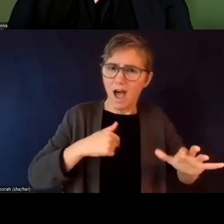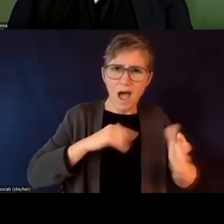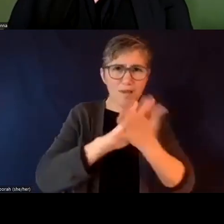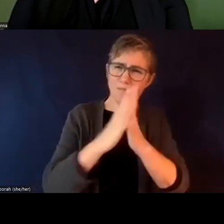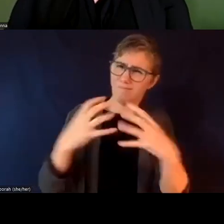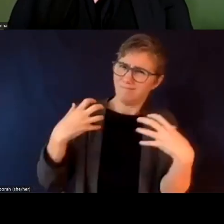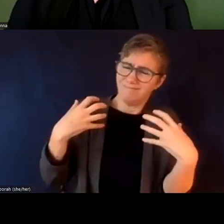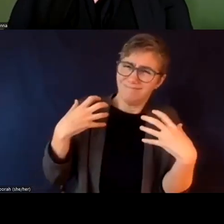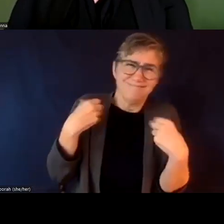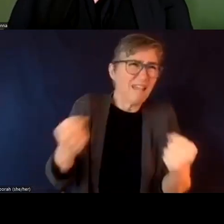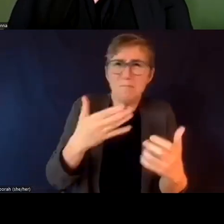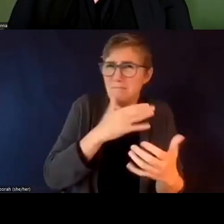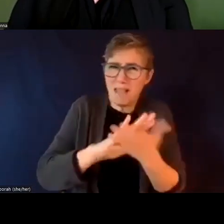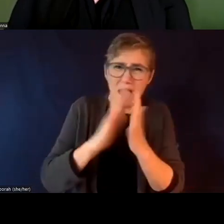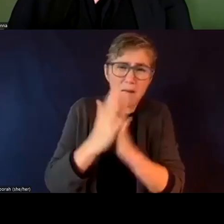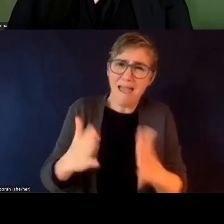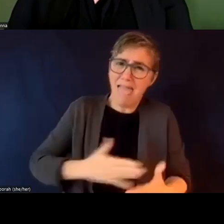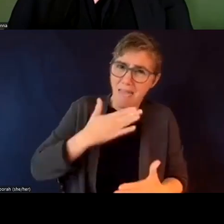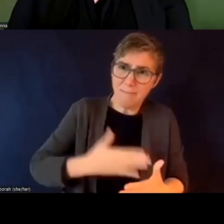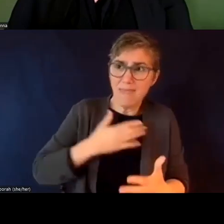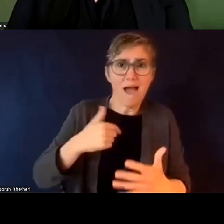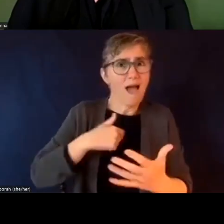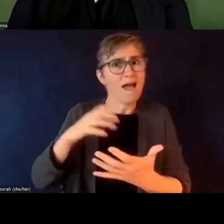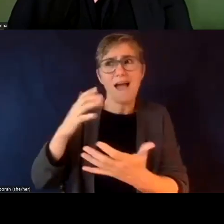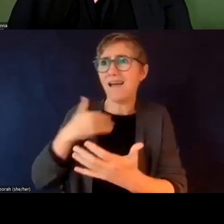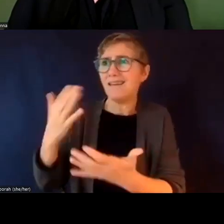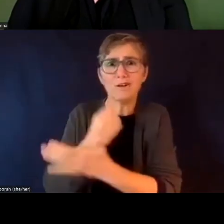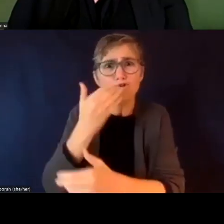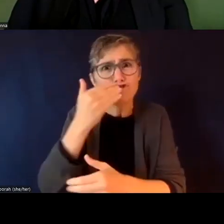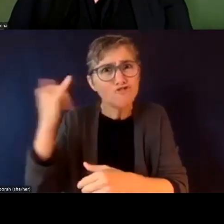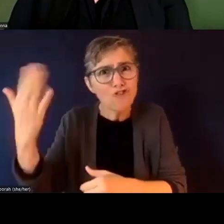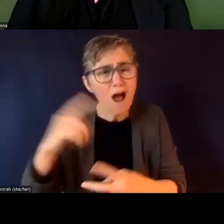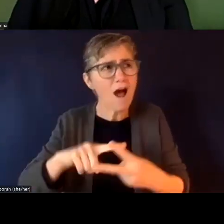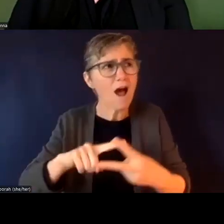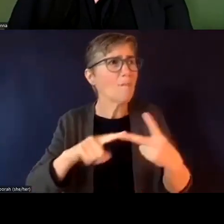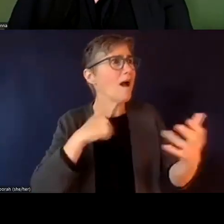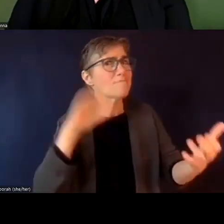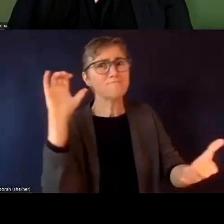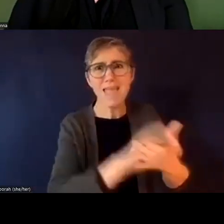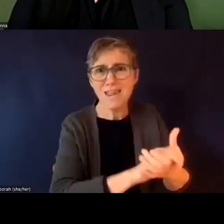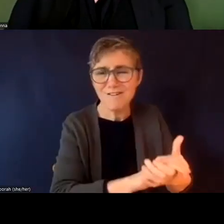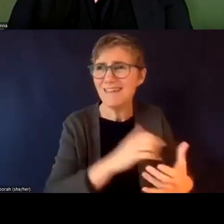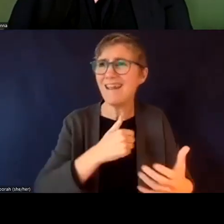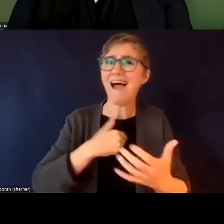to having grandchildren, you know. Abstinence isn't good enough. It